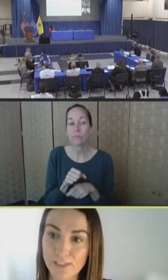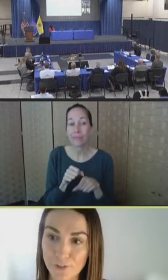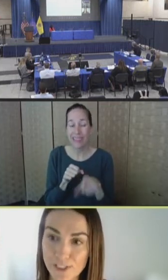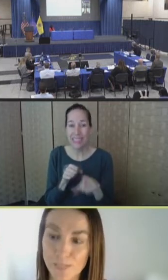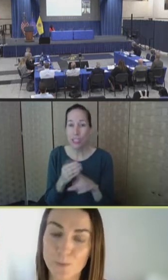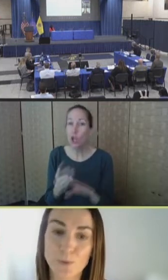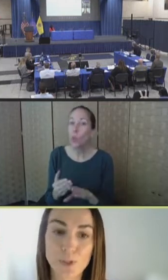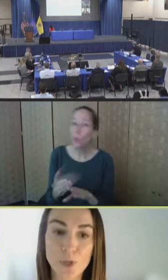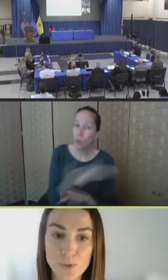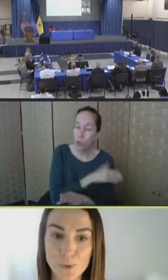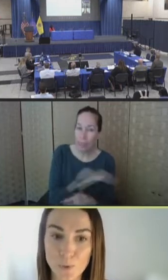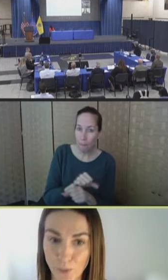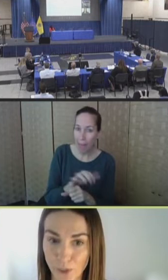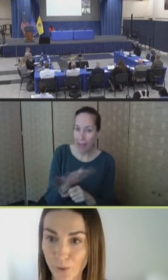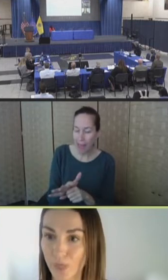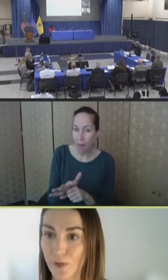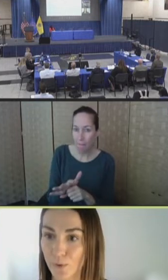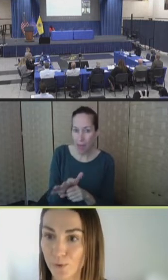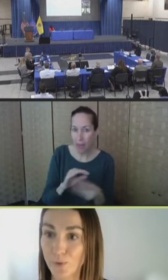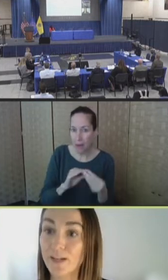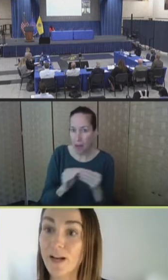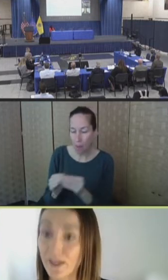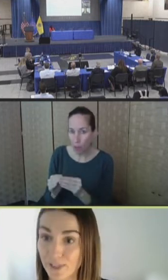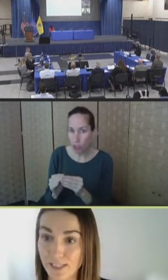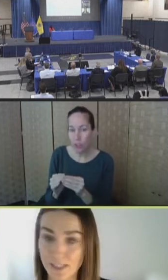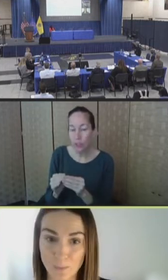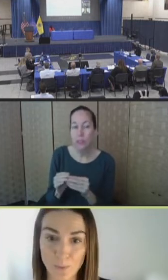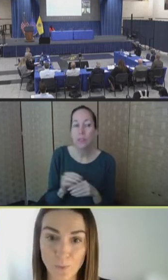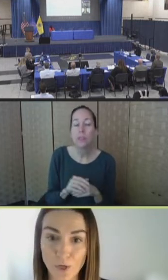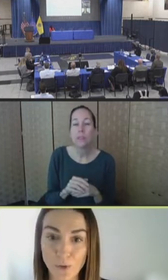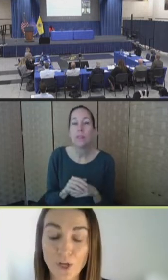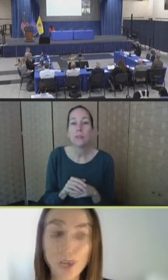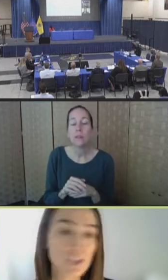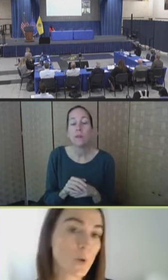differences between those who are widowed and those who had not recently been widowed. So,